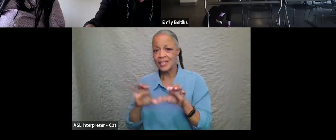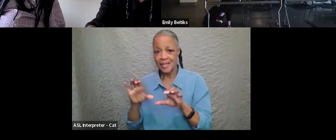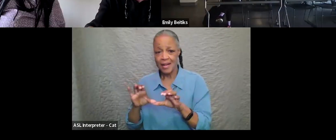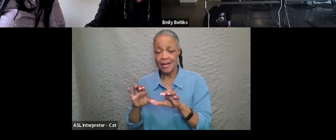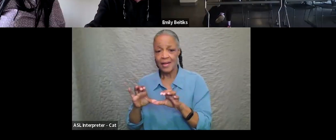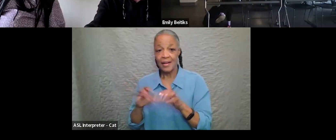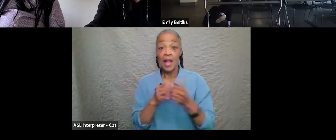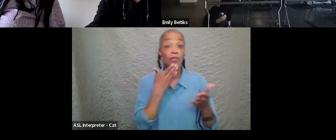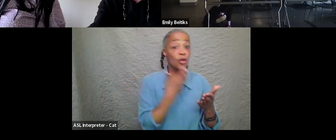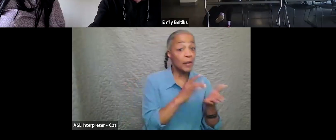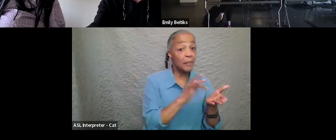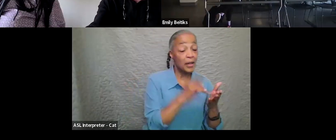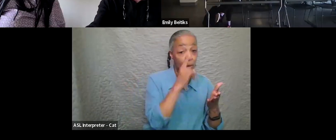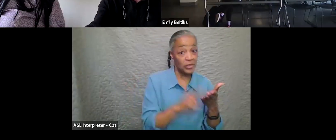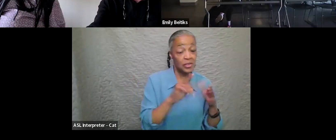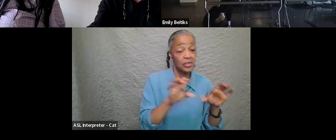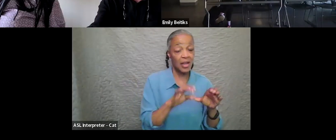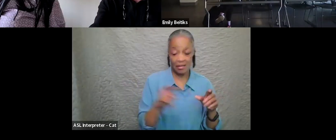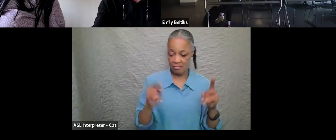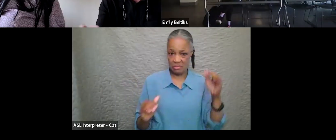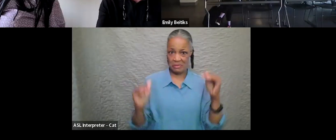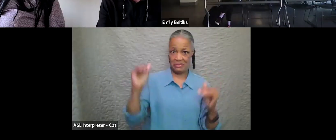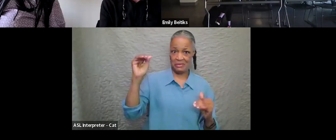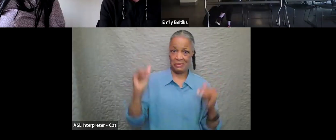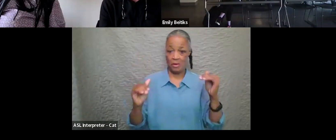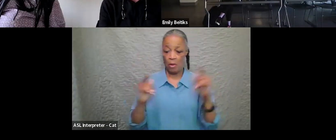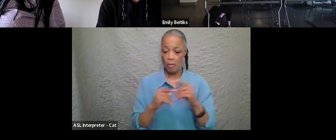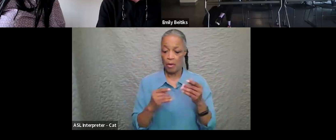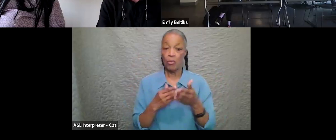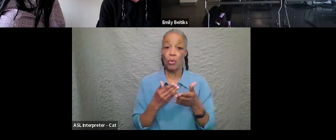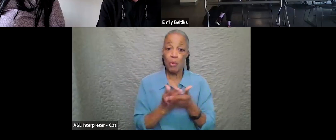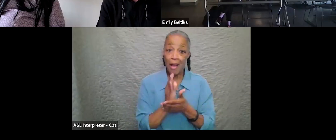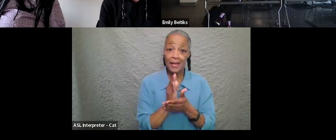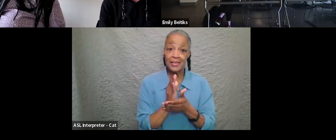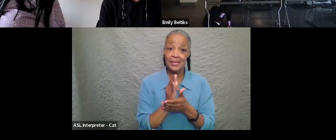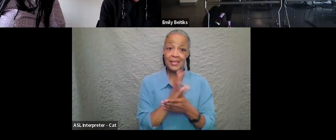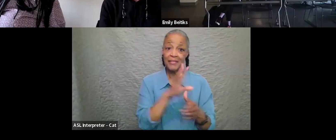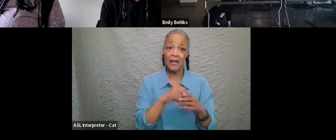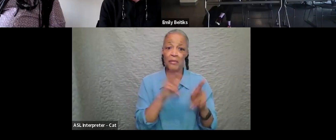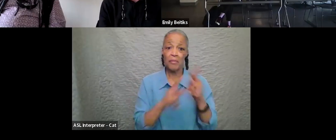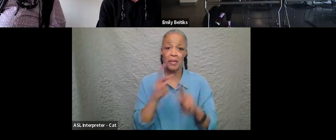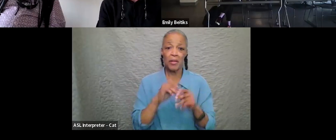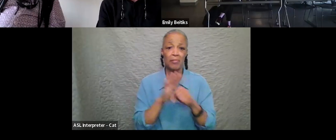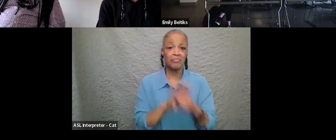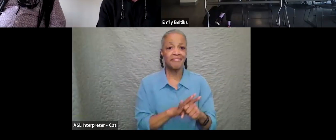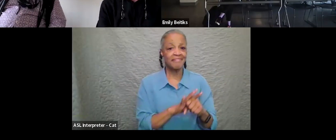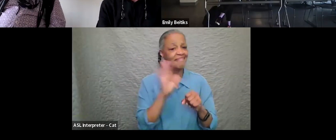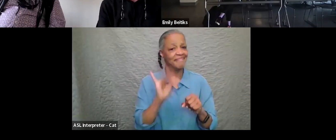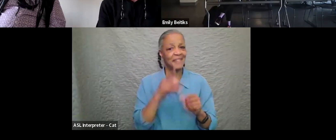of good medical research where the rights and welfare of subjects are ignored. I mean, and then there's the real tension to hold.